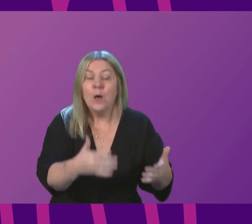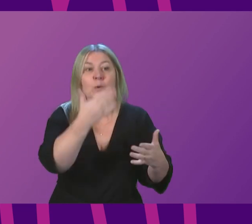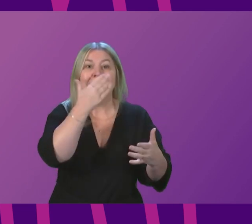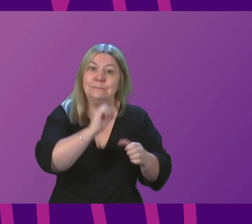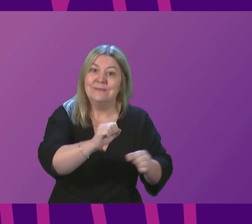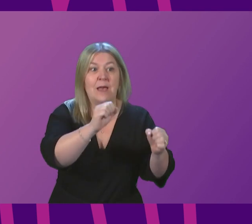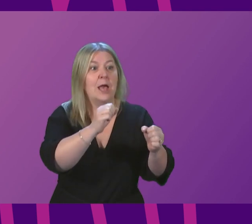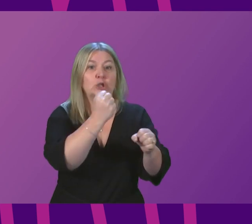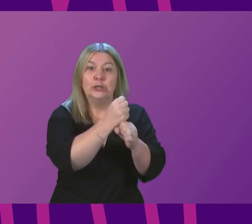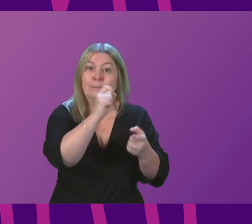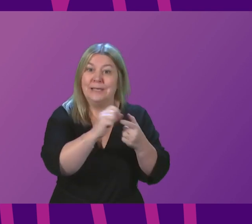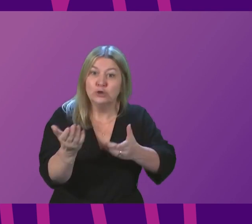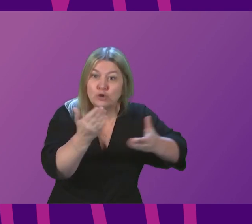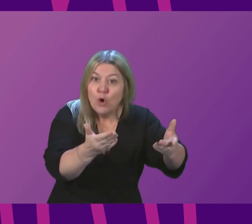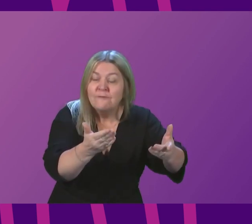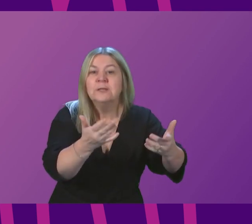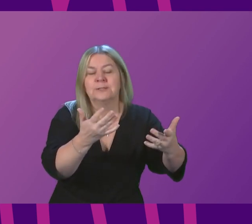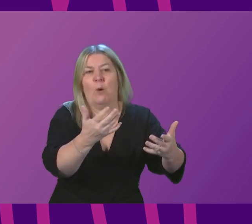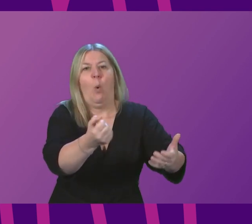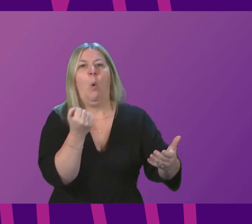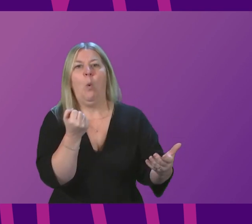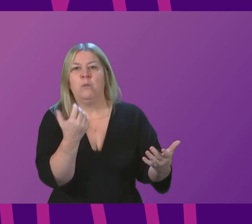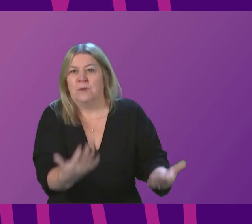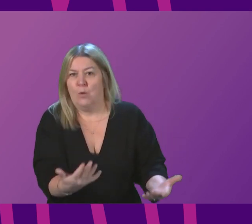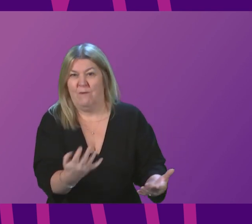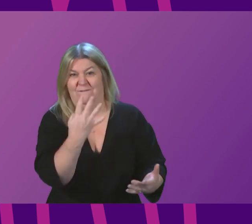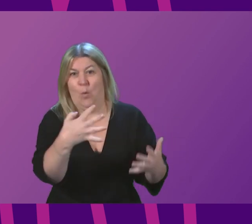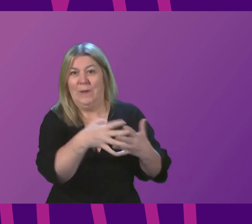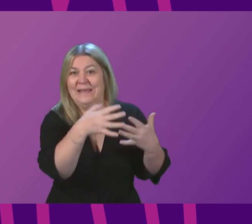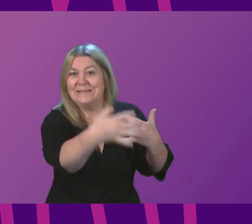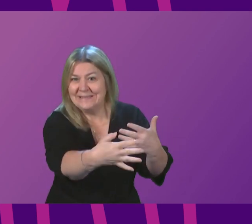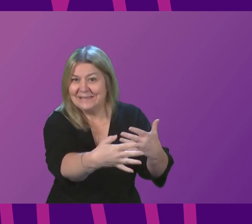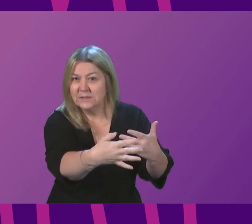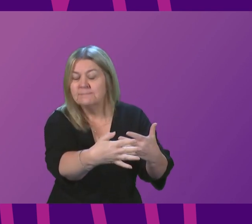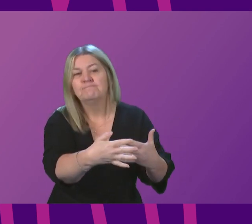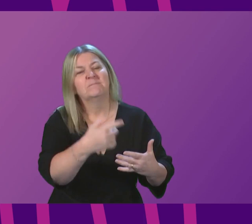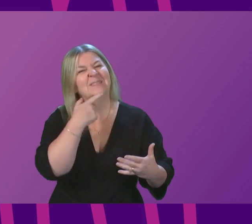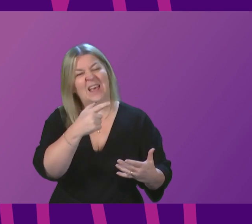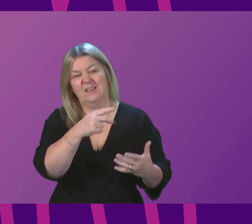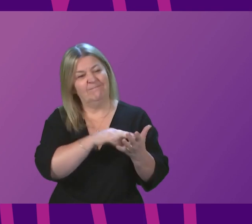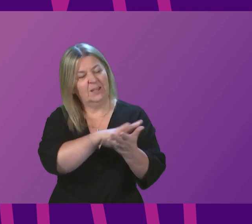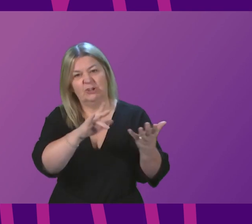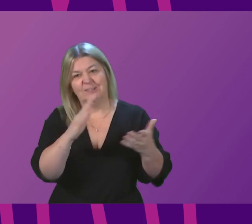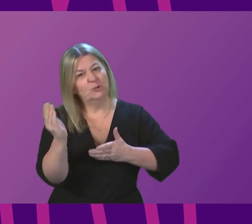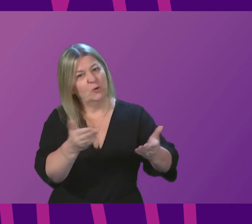services for at least the next four weeks. Patients were told that NHS services would be cut except for the ones that, in the health